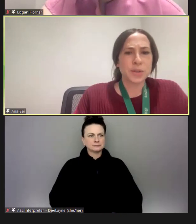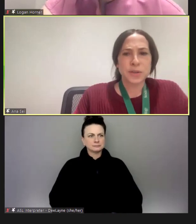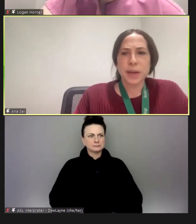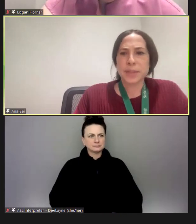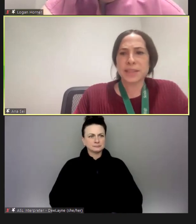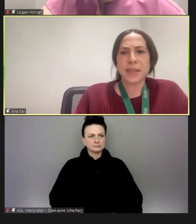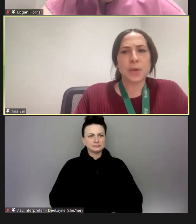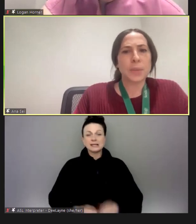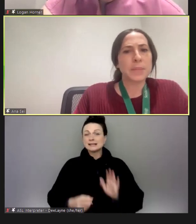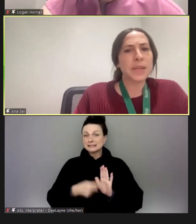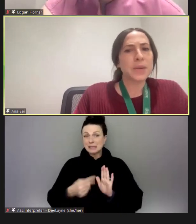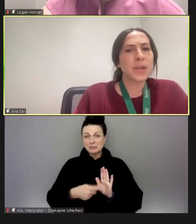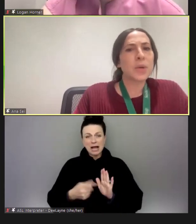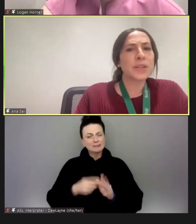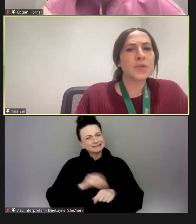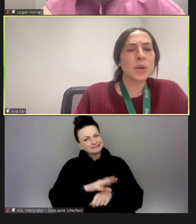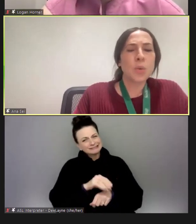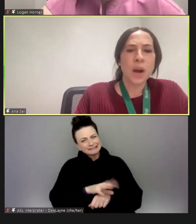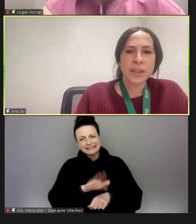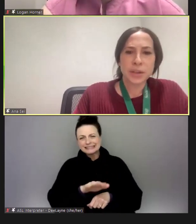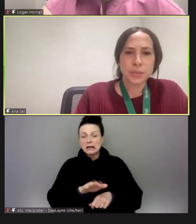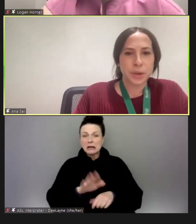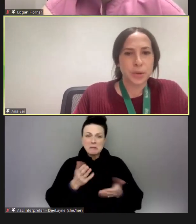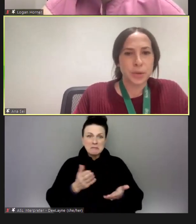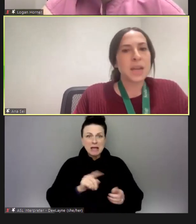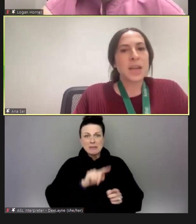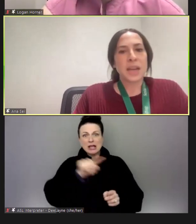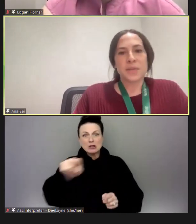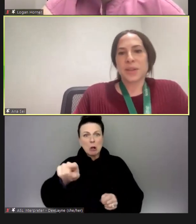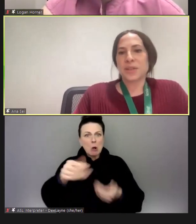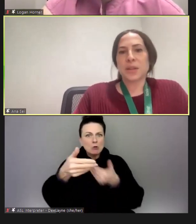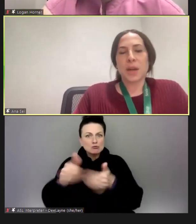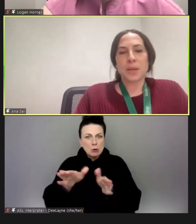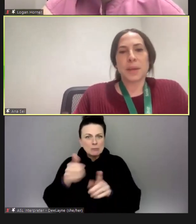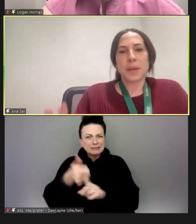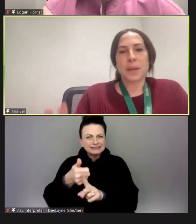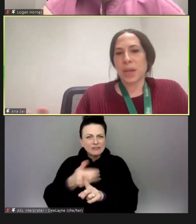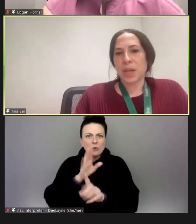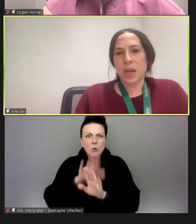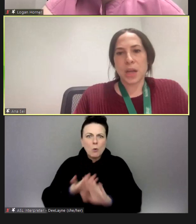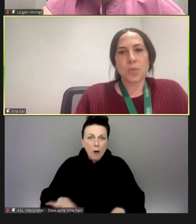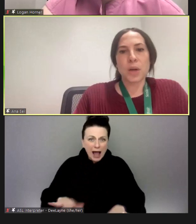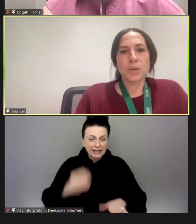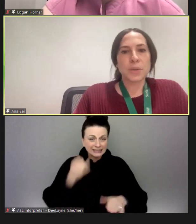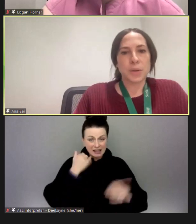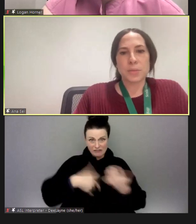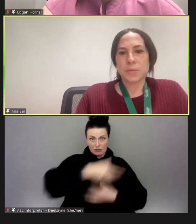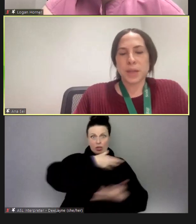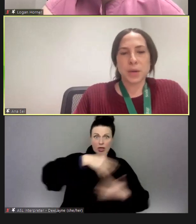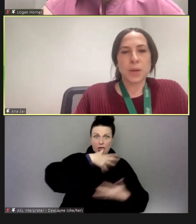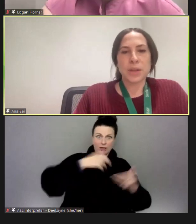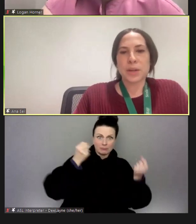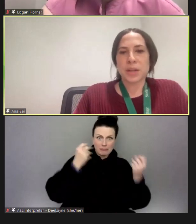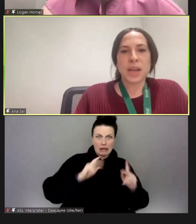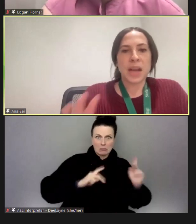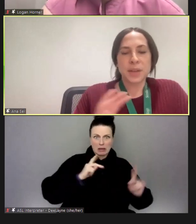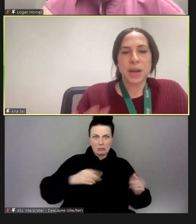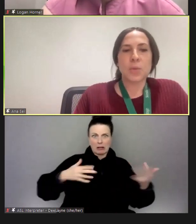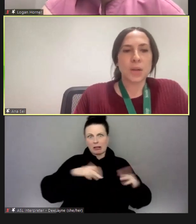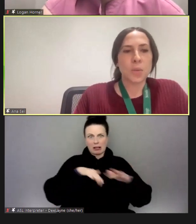families you know maybe you can go into a quieter room if there's a lot of people in in one room you know when